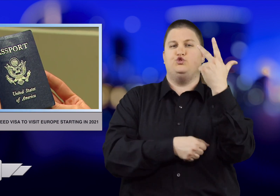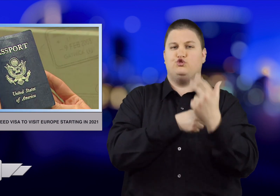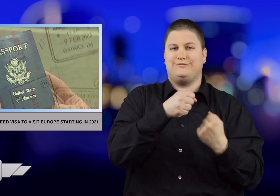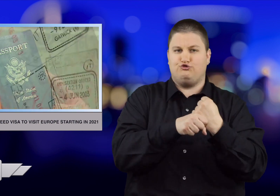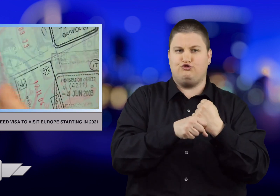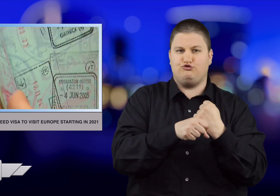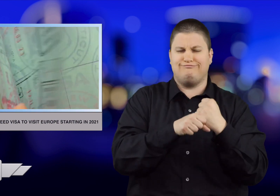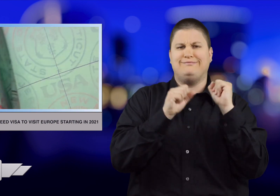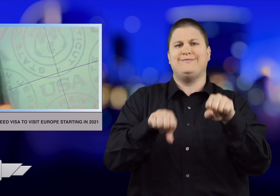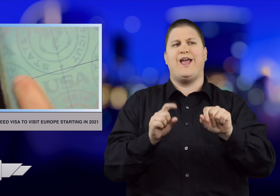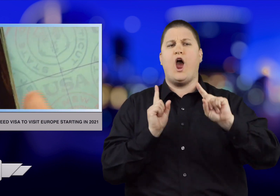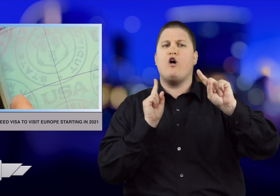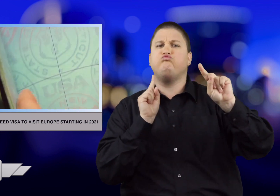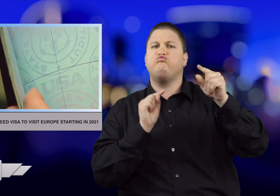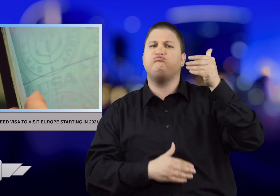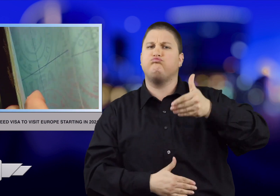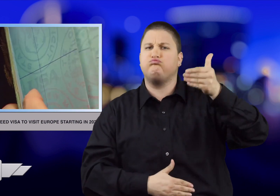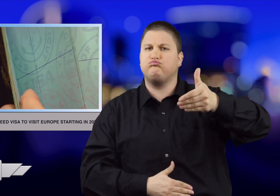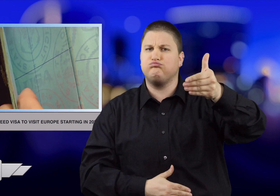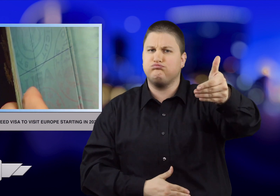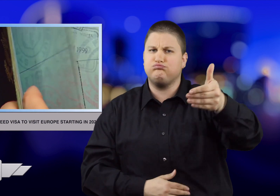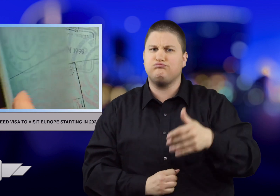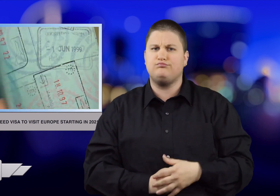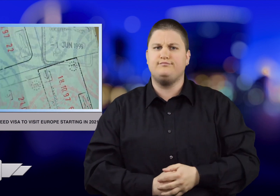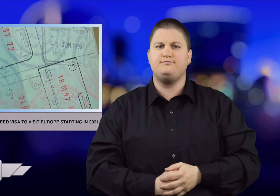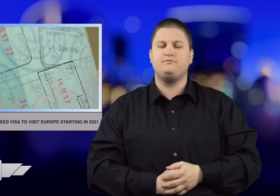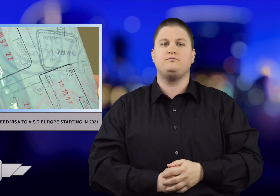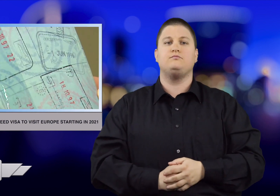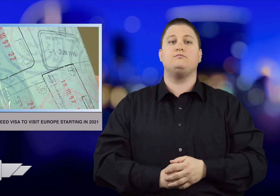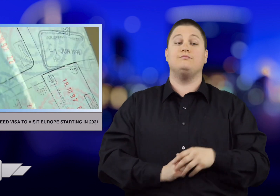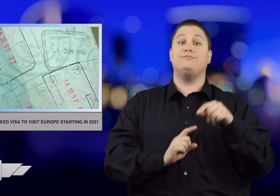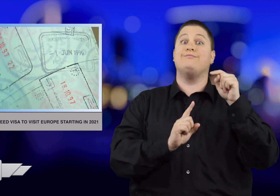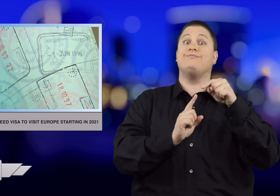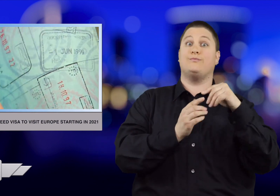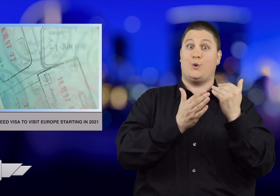It's good for three years and works for multiple entries.